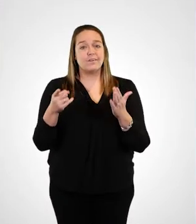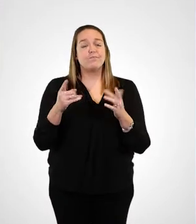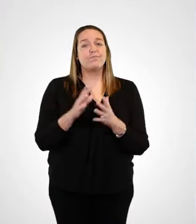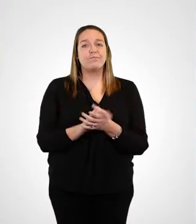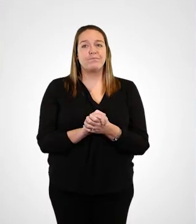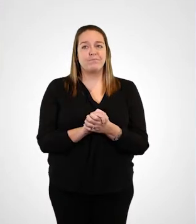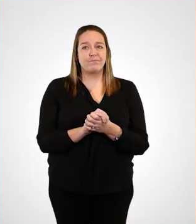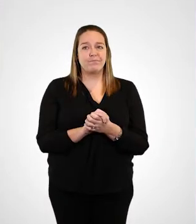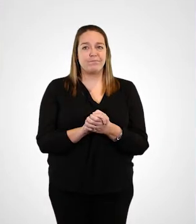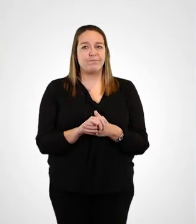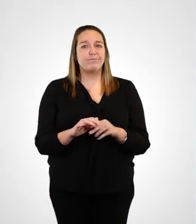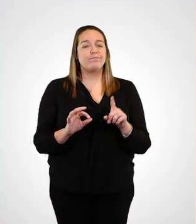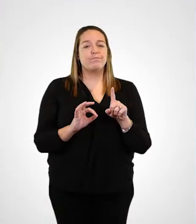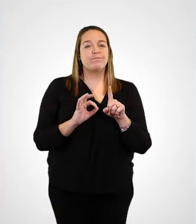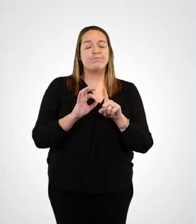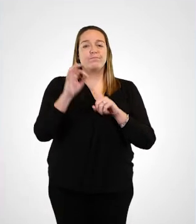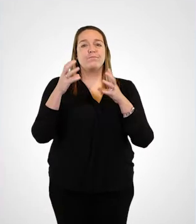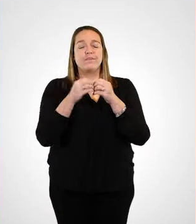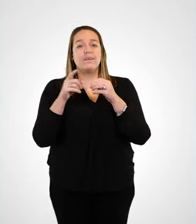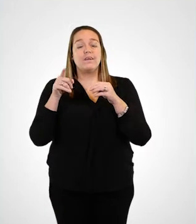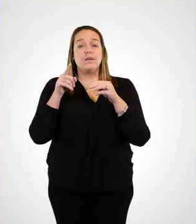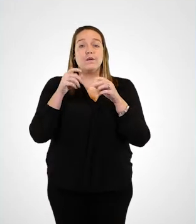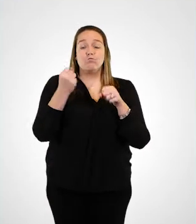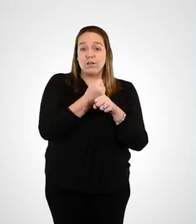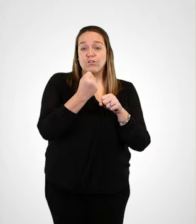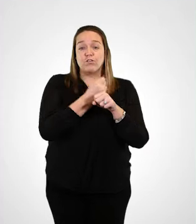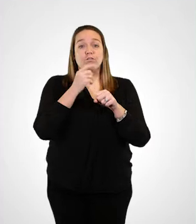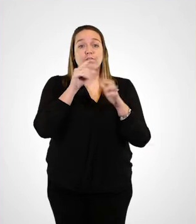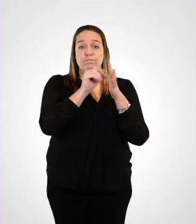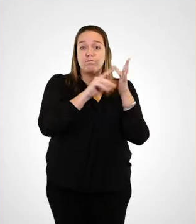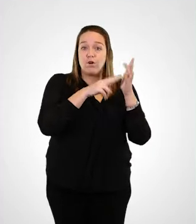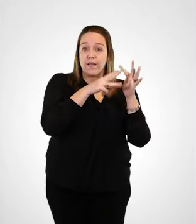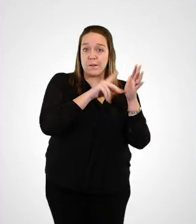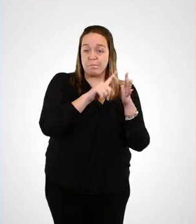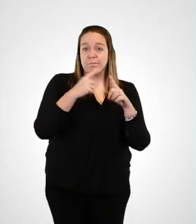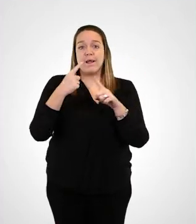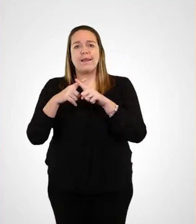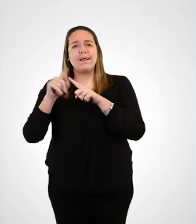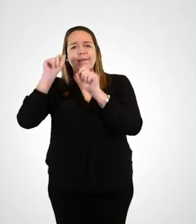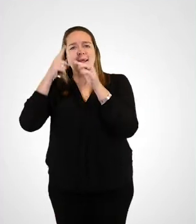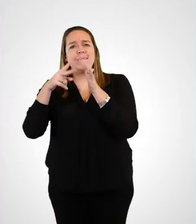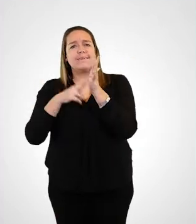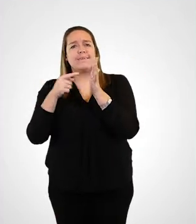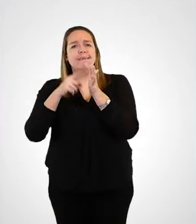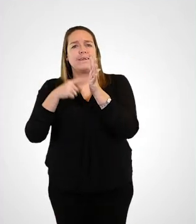And finally, improvements in phoneme production and intelligibility should go hand in hand,